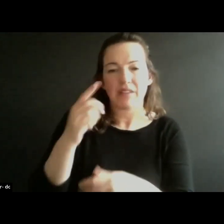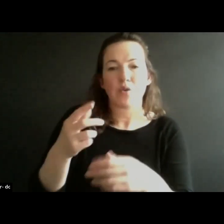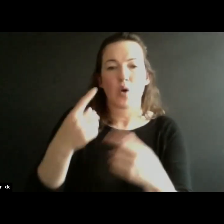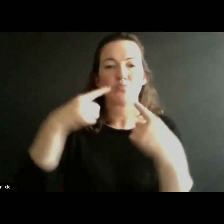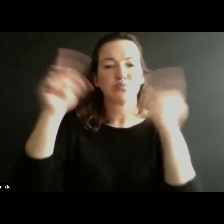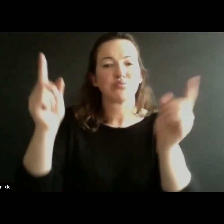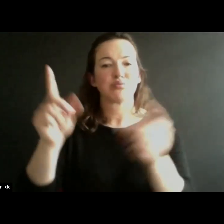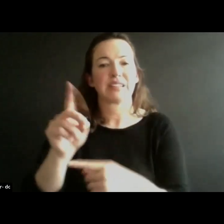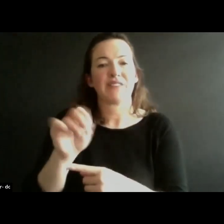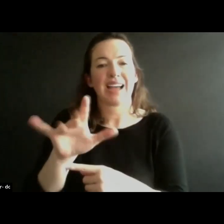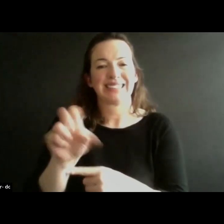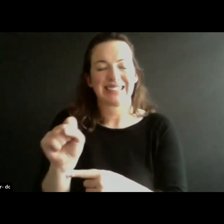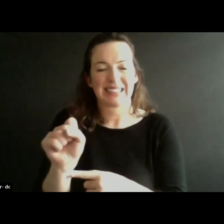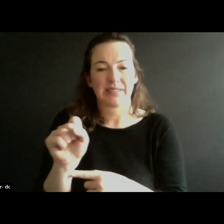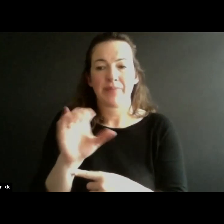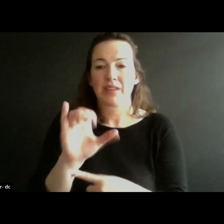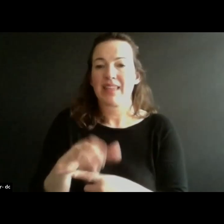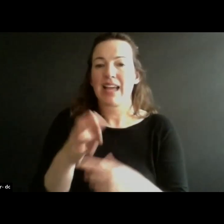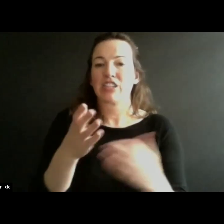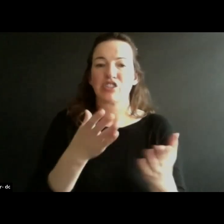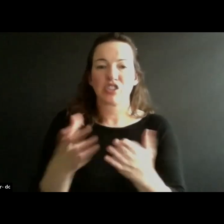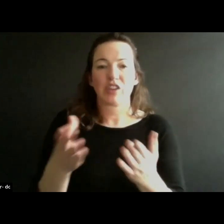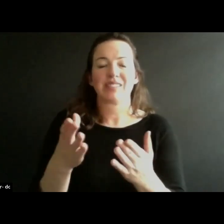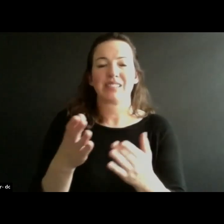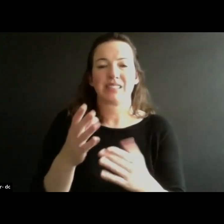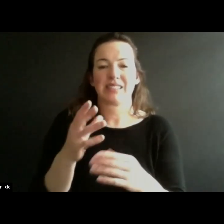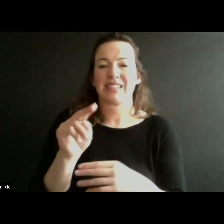provide those services really roll that up in a digital navigation service to where we